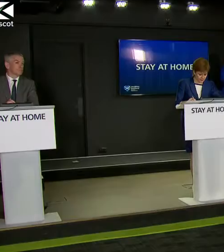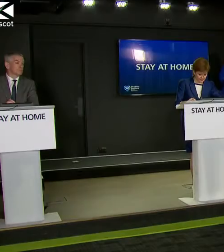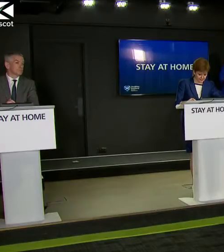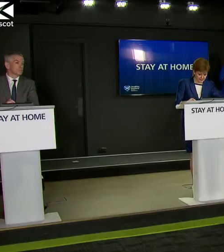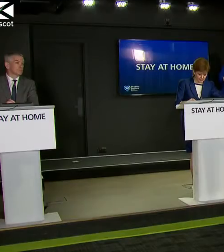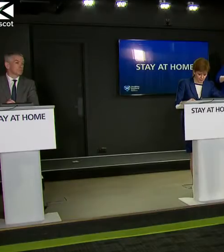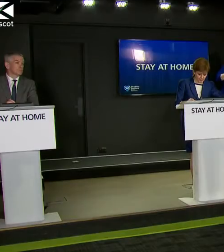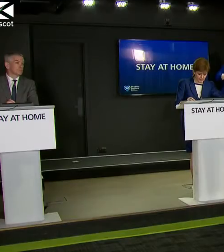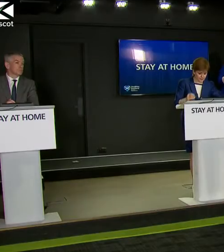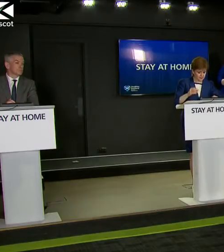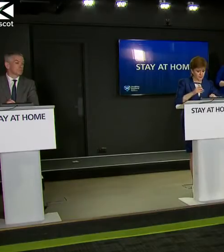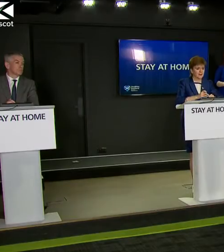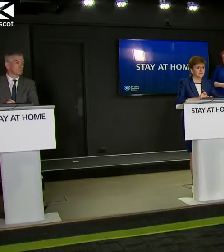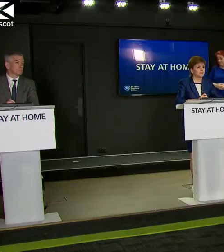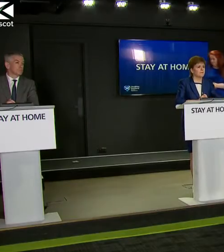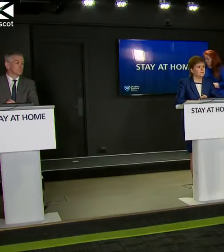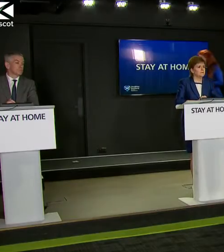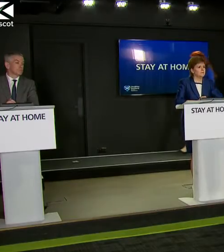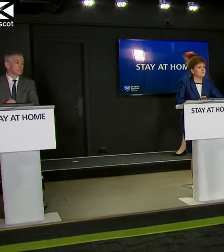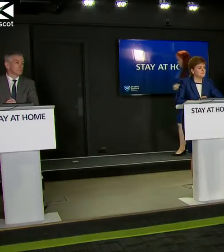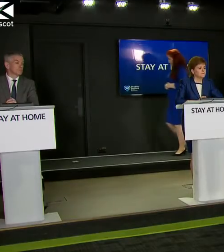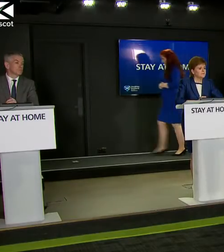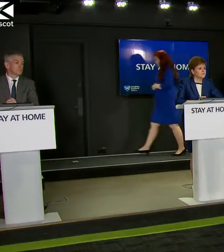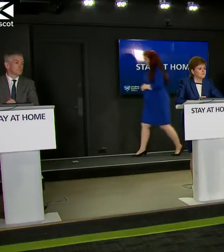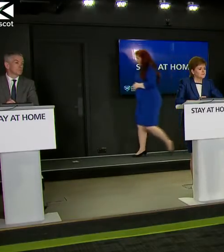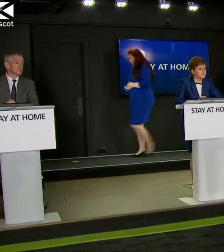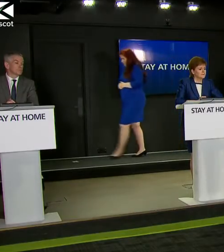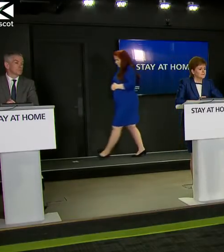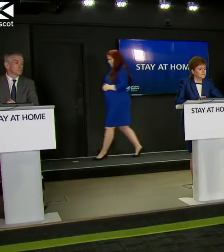Tom Martin from the Express?